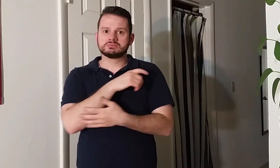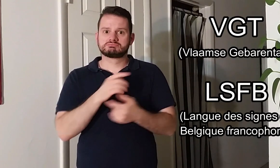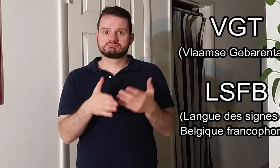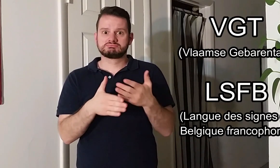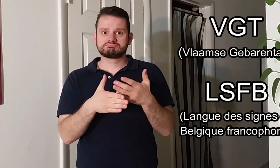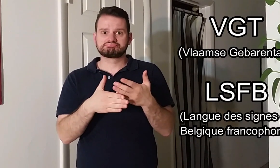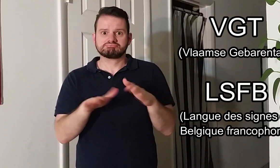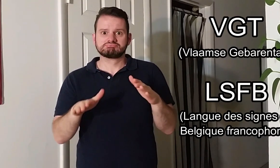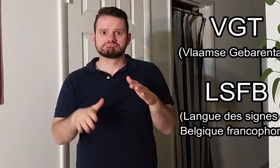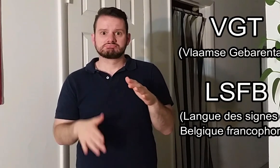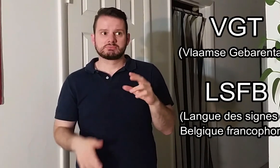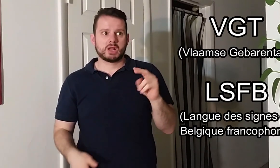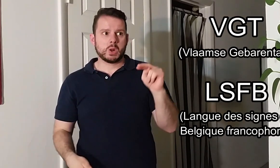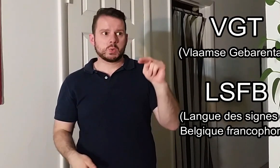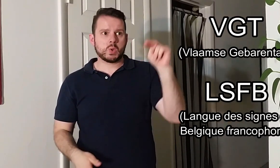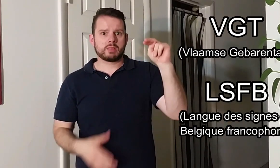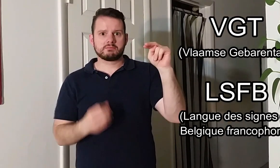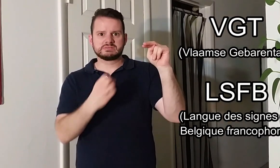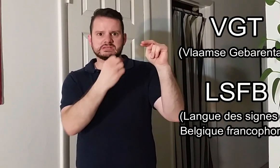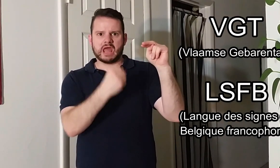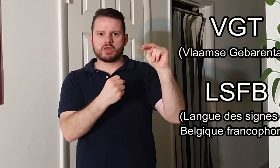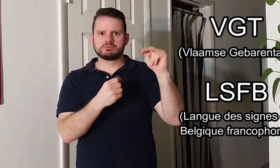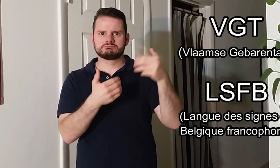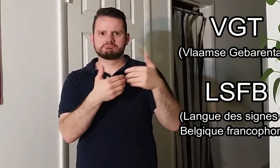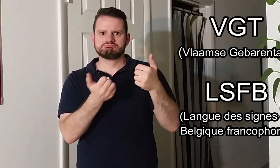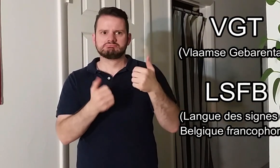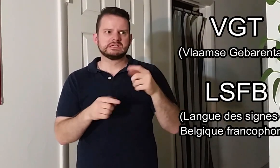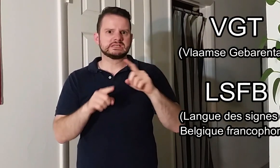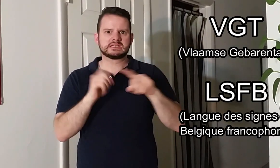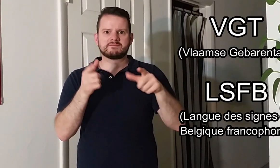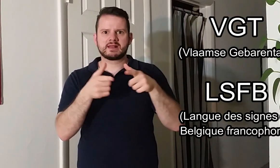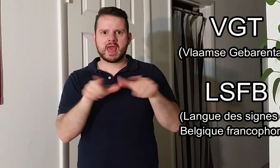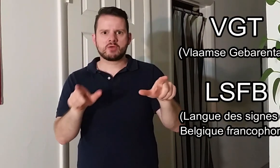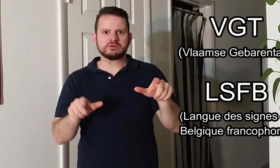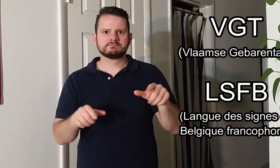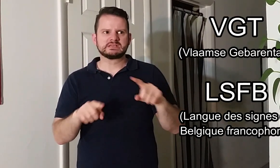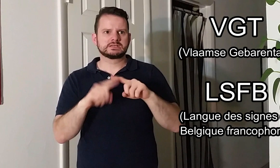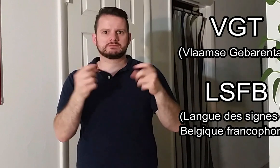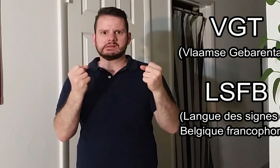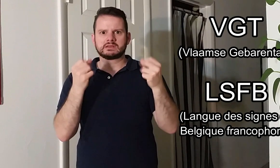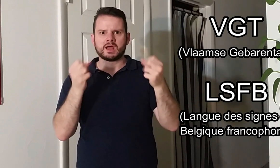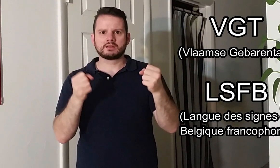if it is divided into two different spoken and signed languages,